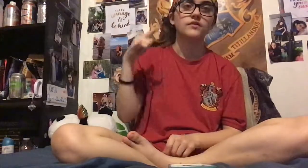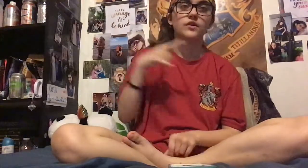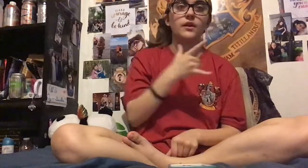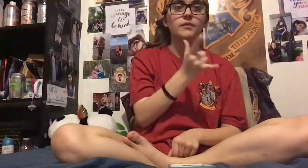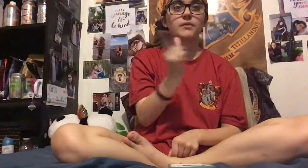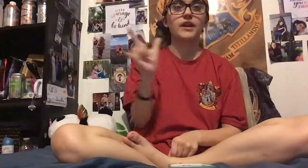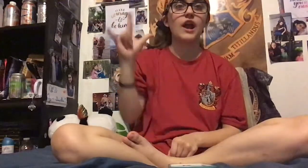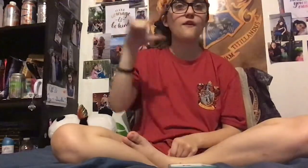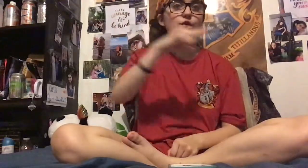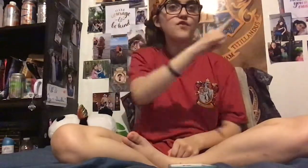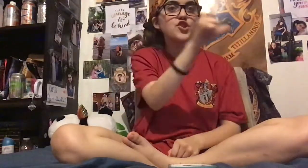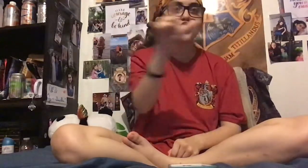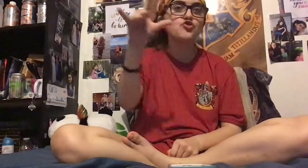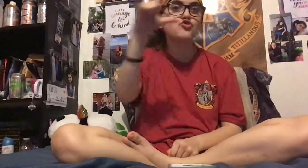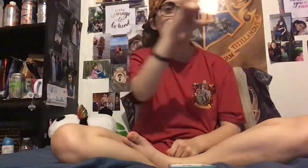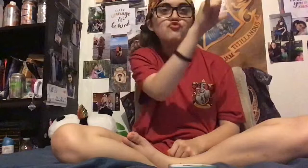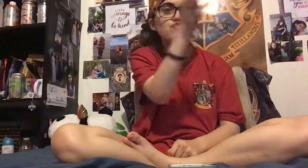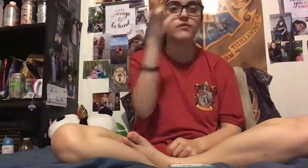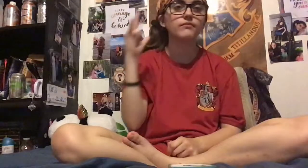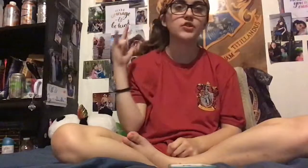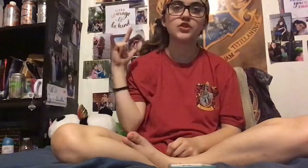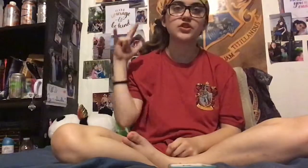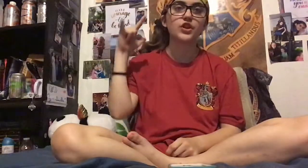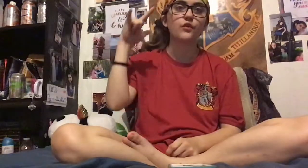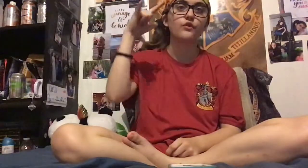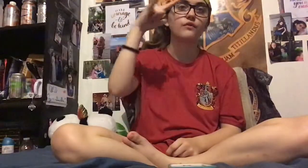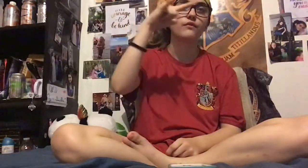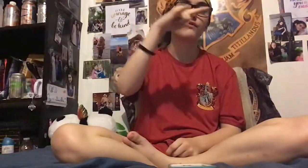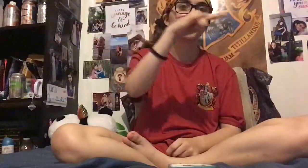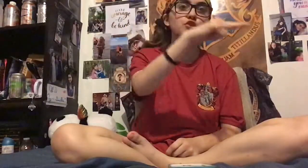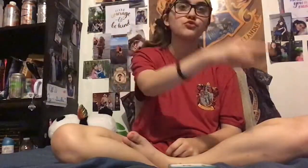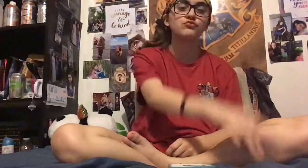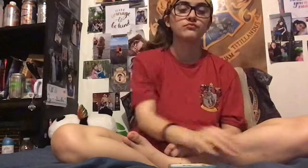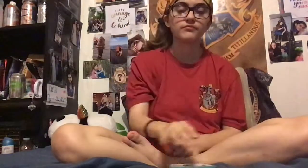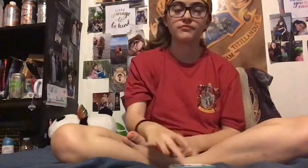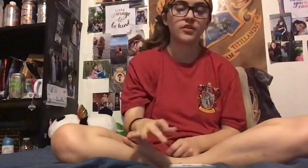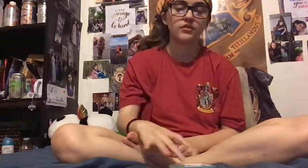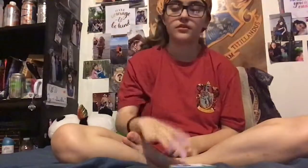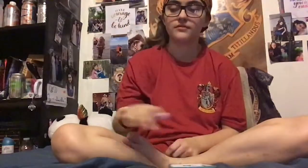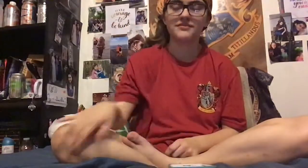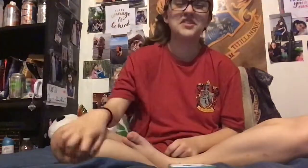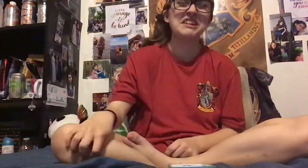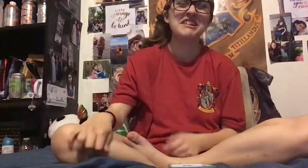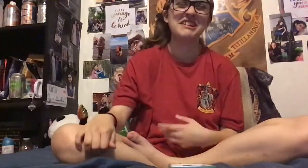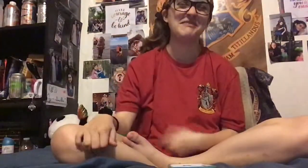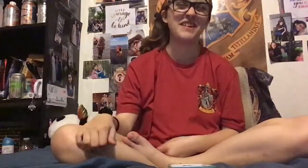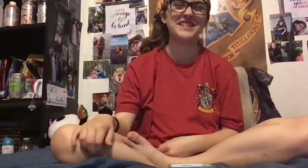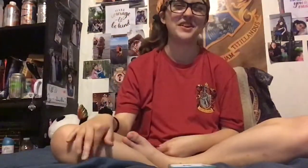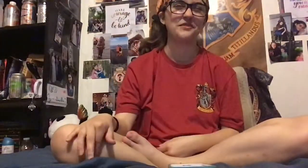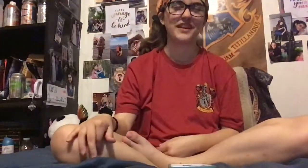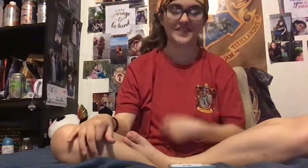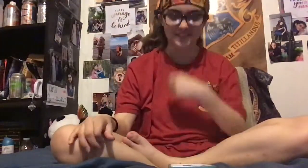so imma be like fwuu fwu or you could just go fush (snort) my sound effects